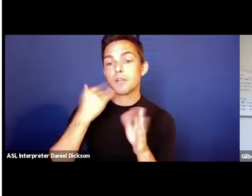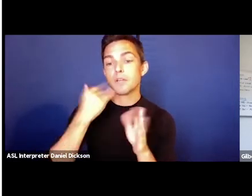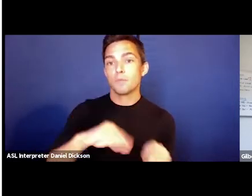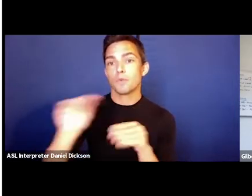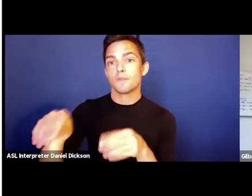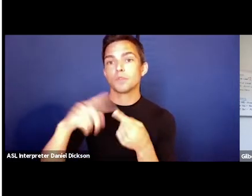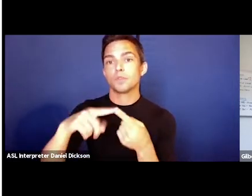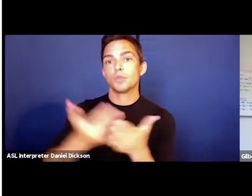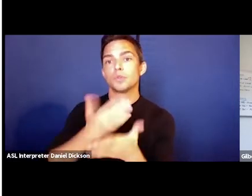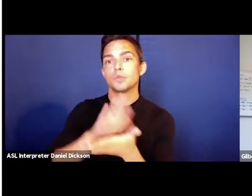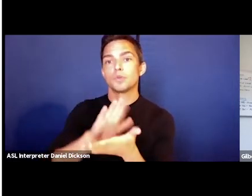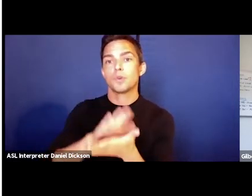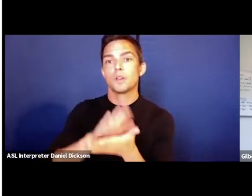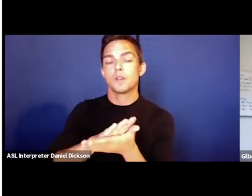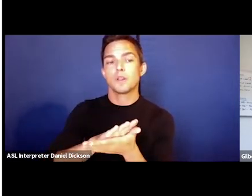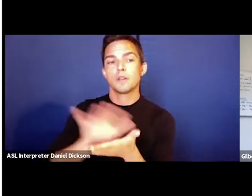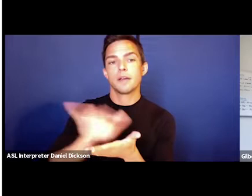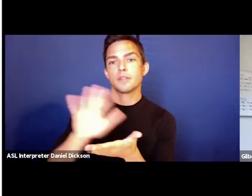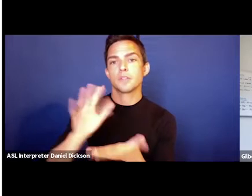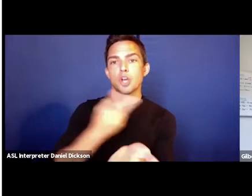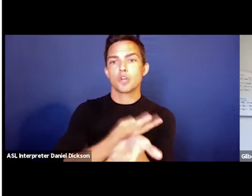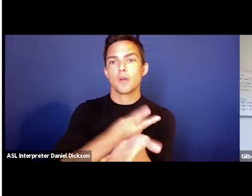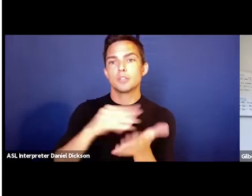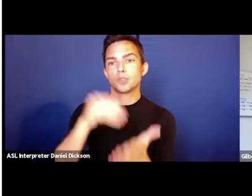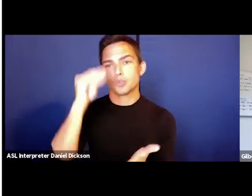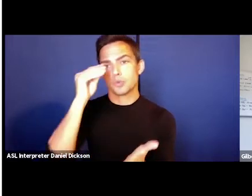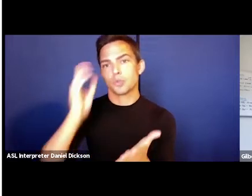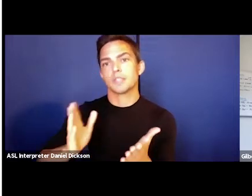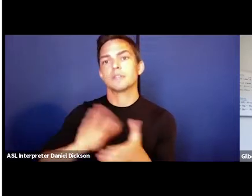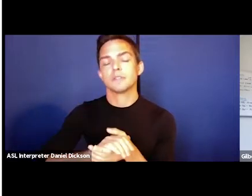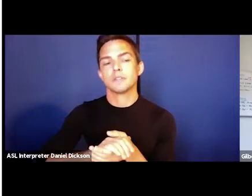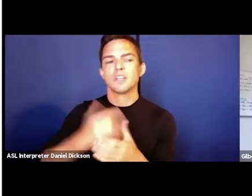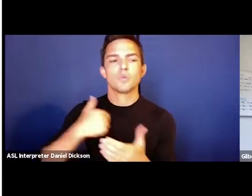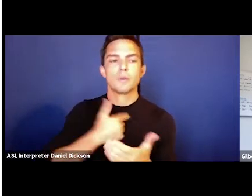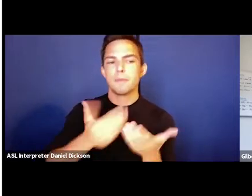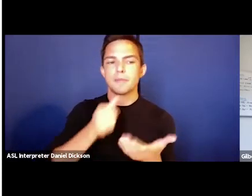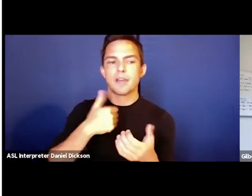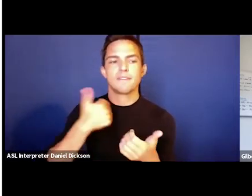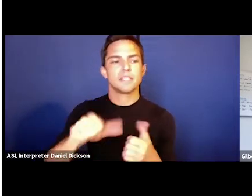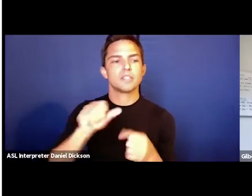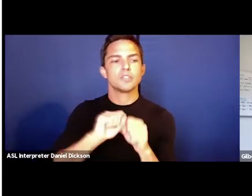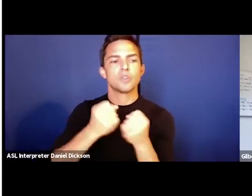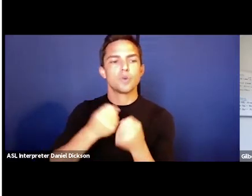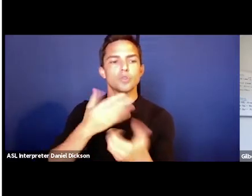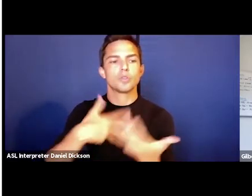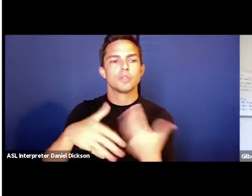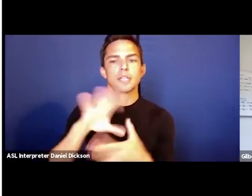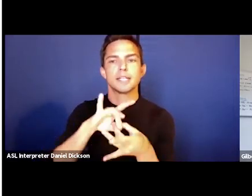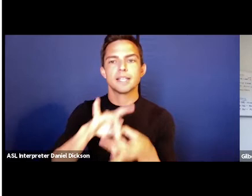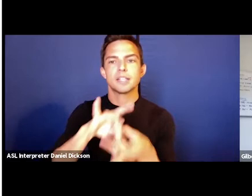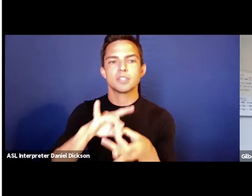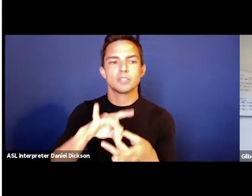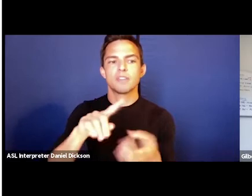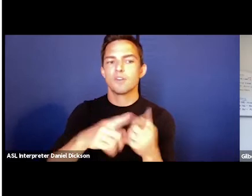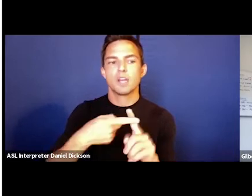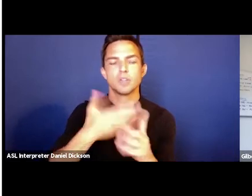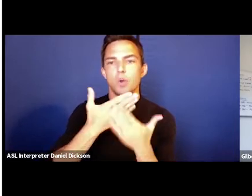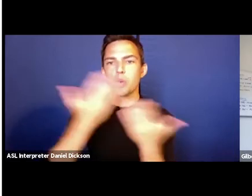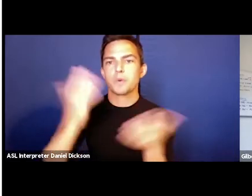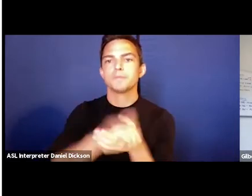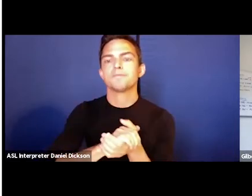school as a graduate student for example, we may not have any social connections or friends but the